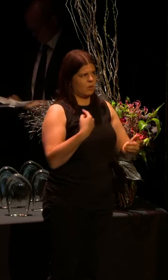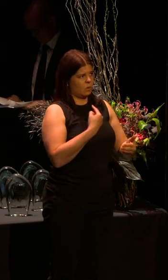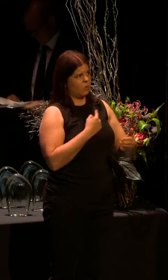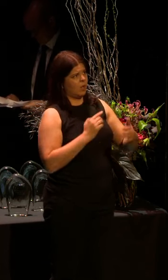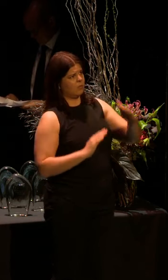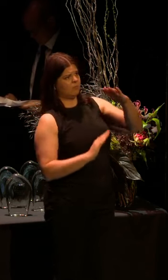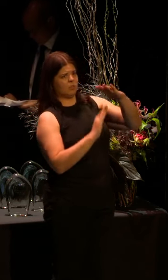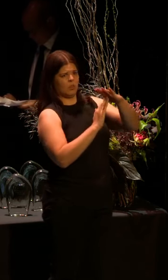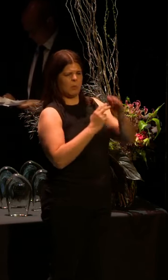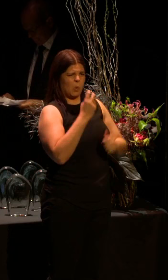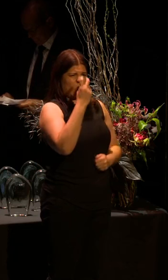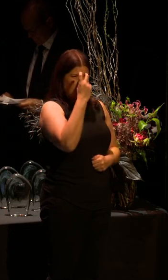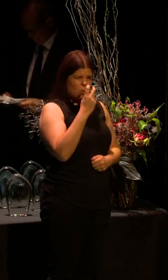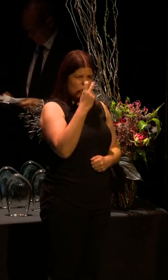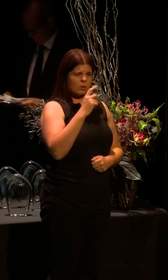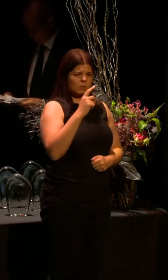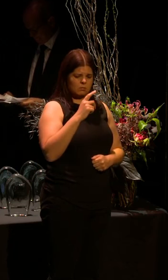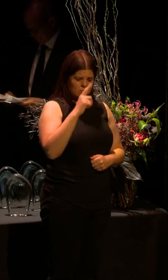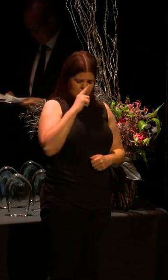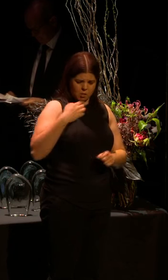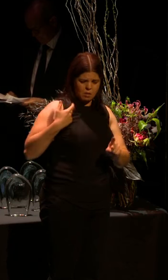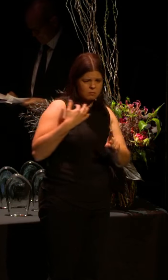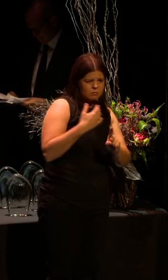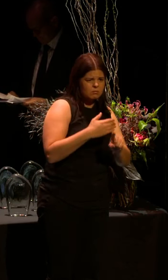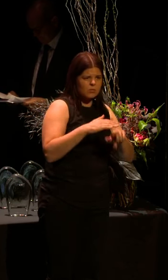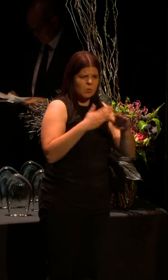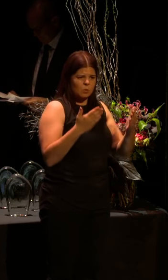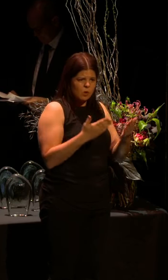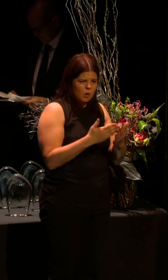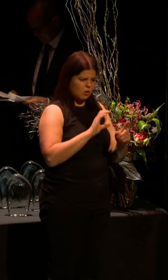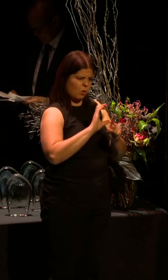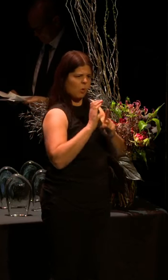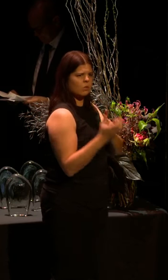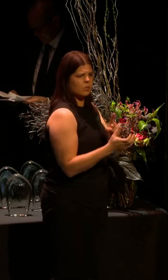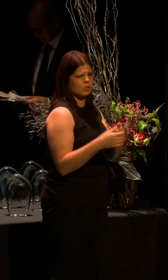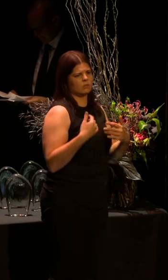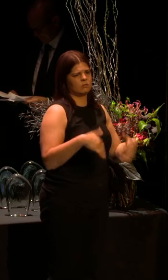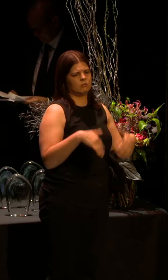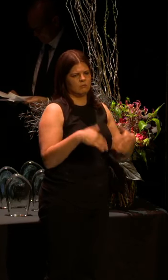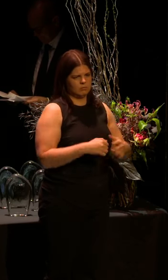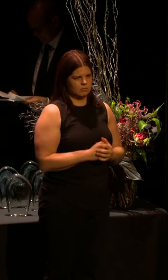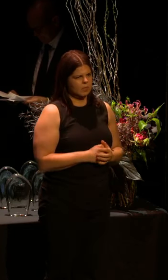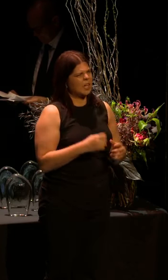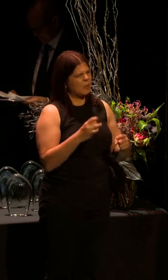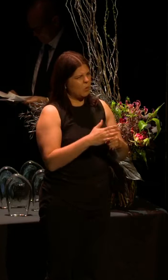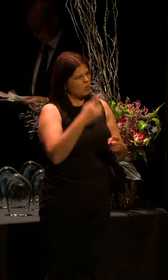And it is important to acknowledge this country's rich, first, and original history.